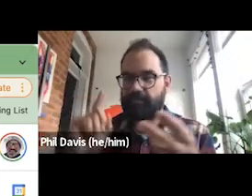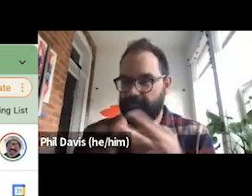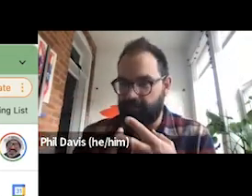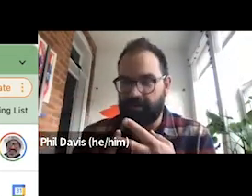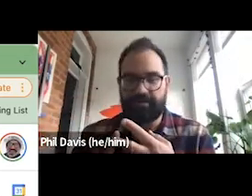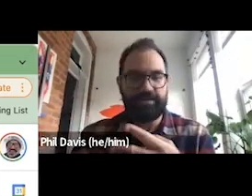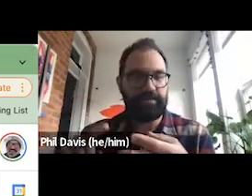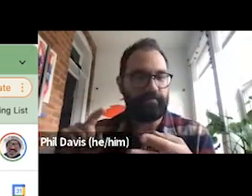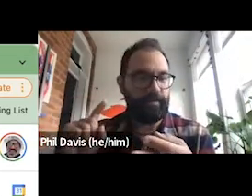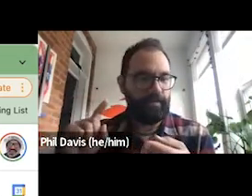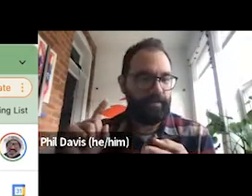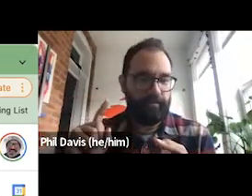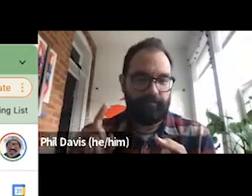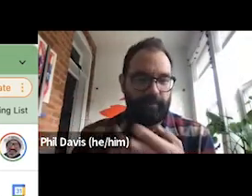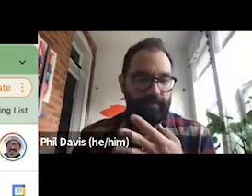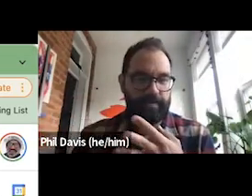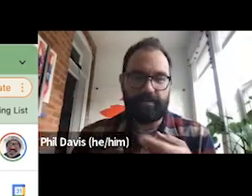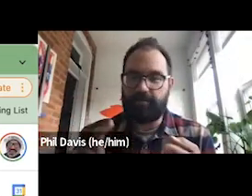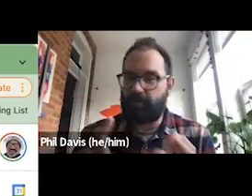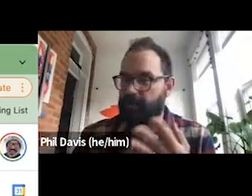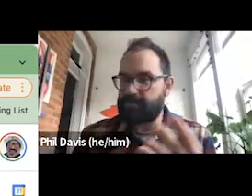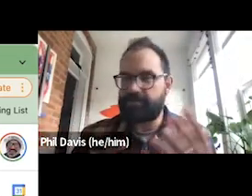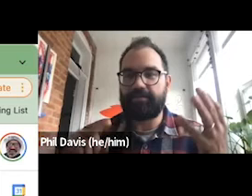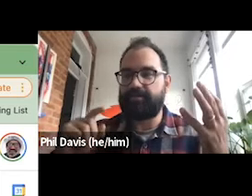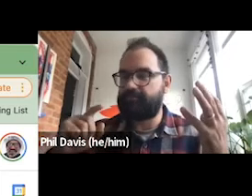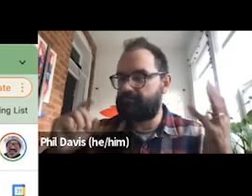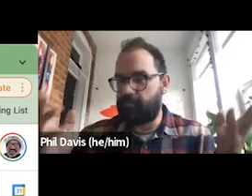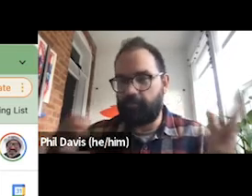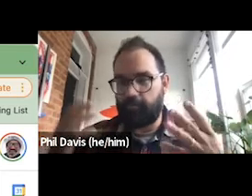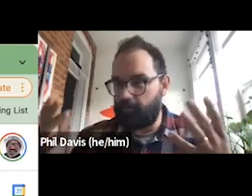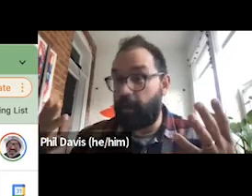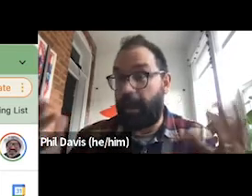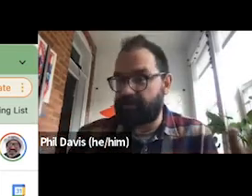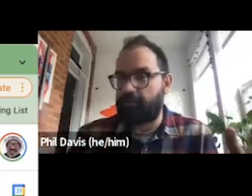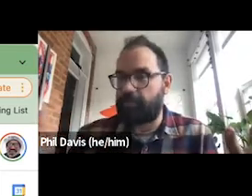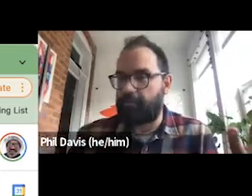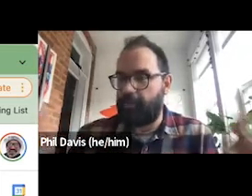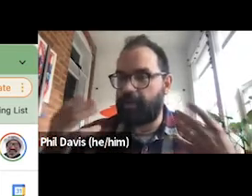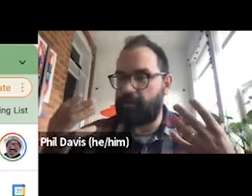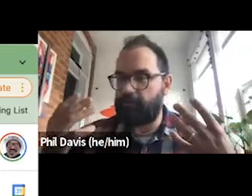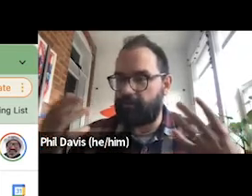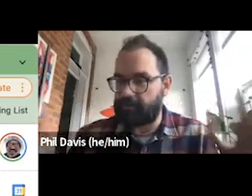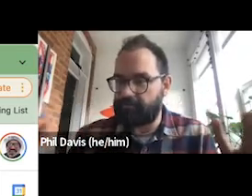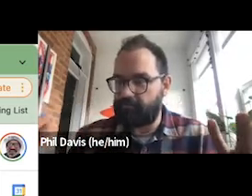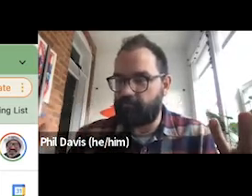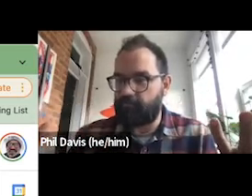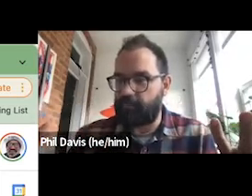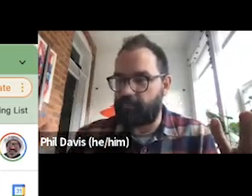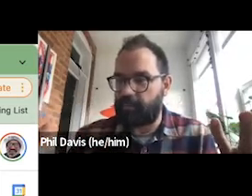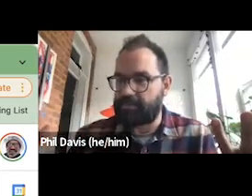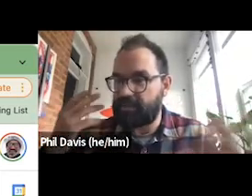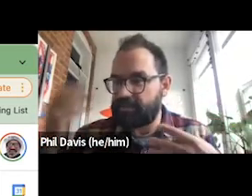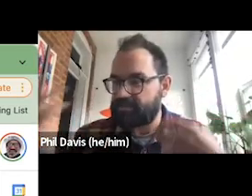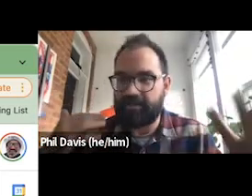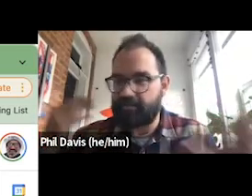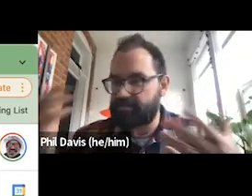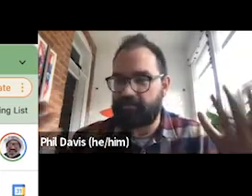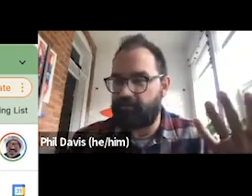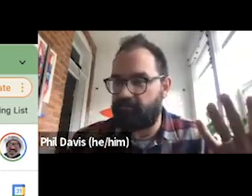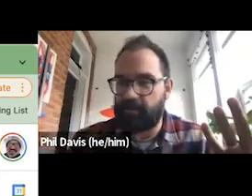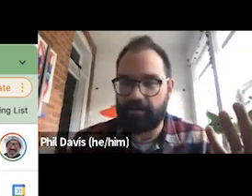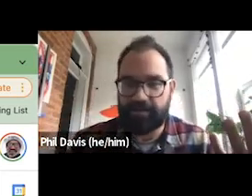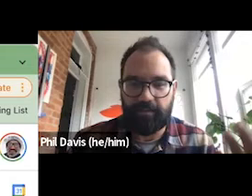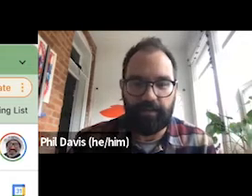grants, sponsorship, fundraising, donations, actual payment for like ticket sale to an